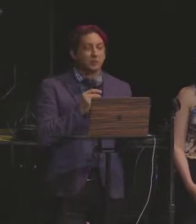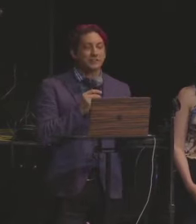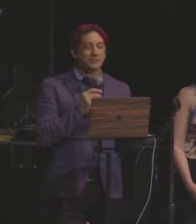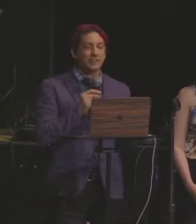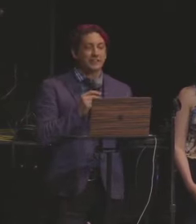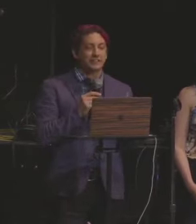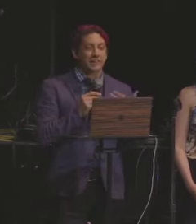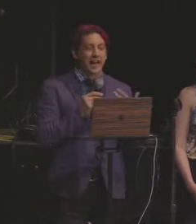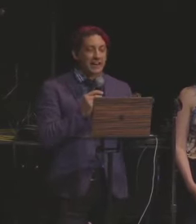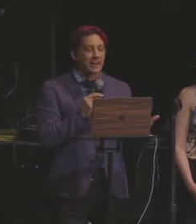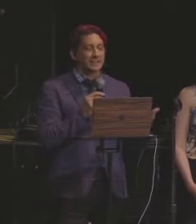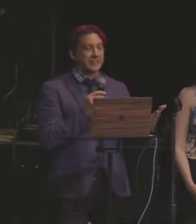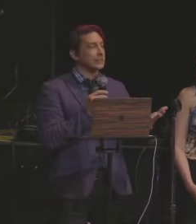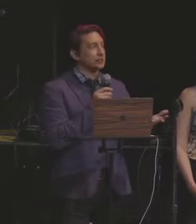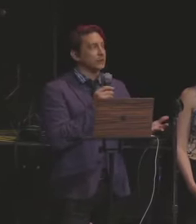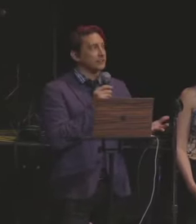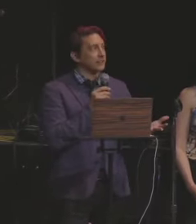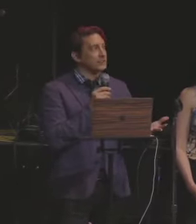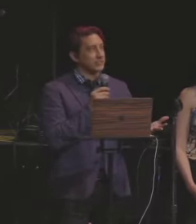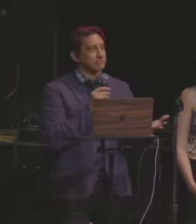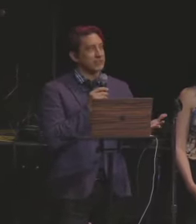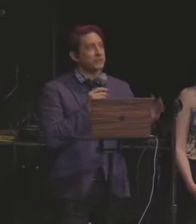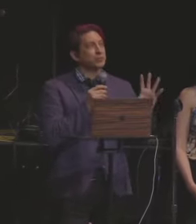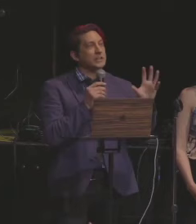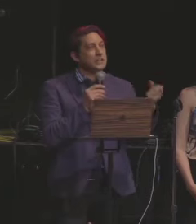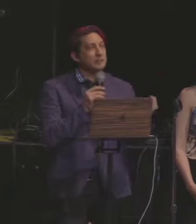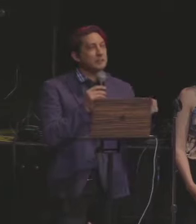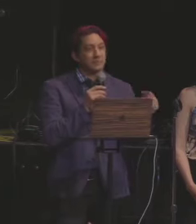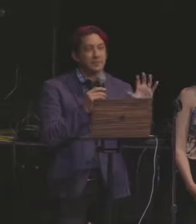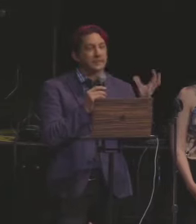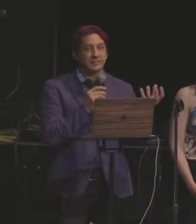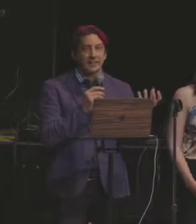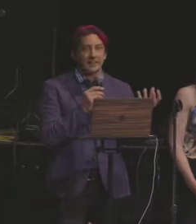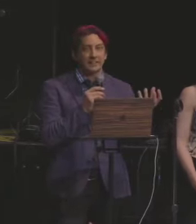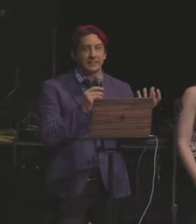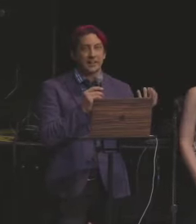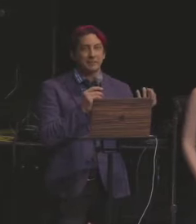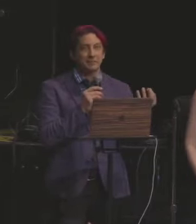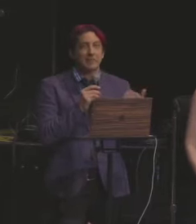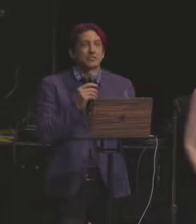What she wanted to see is that Adeline is taking control of this conversation. So, you really miss what Belinda is saying in that bit,